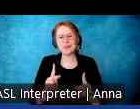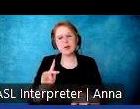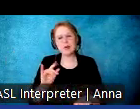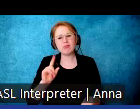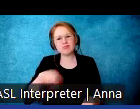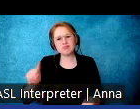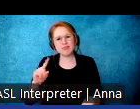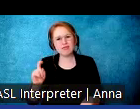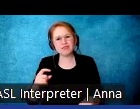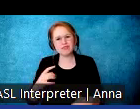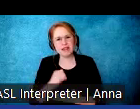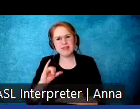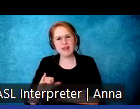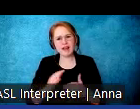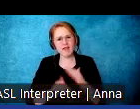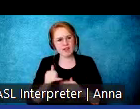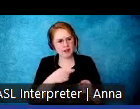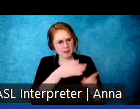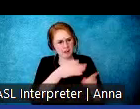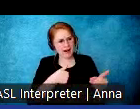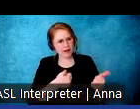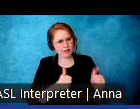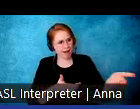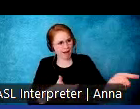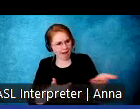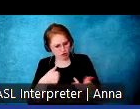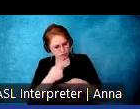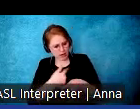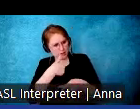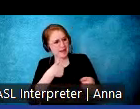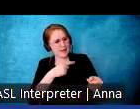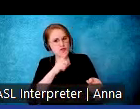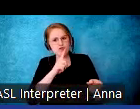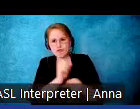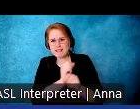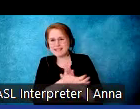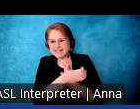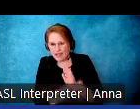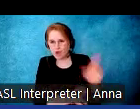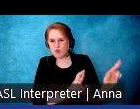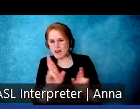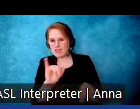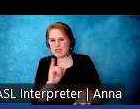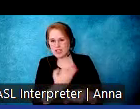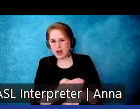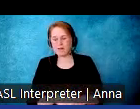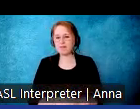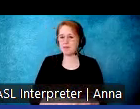that they're hiring has the proper training and expertise before they do the job. We want to make sure that everyone has the most up-to-date